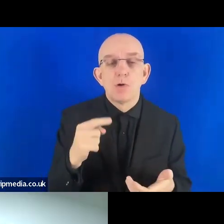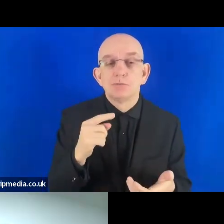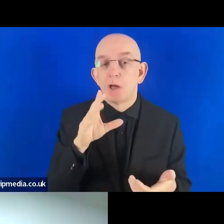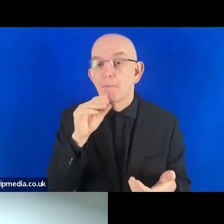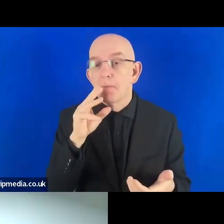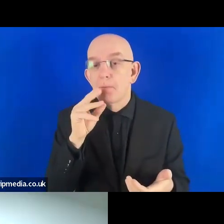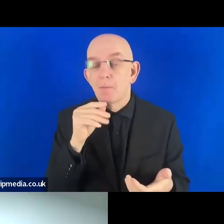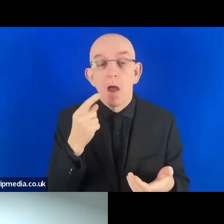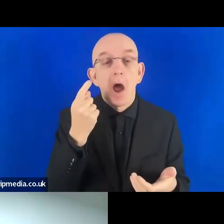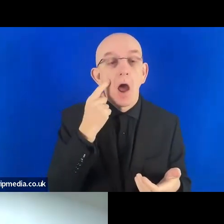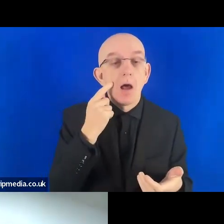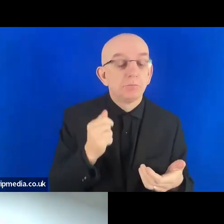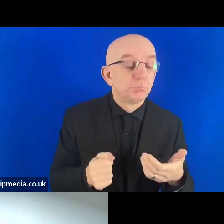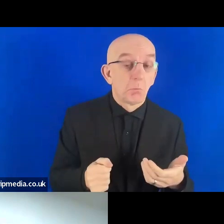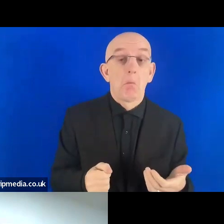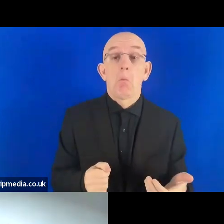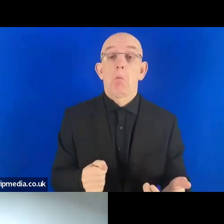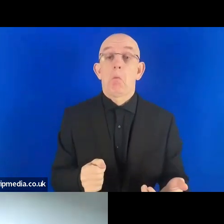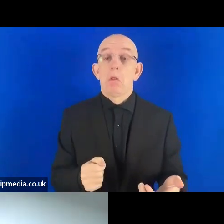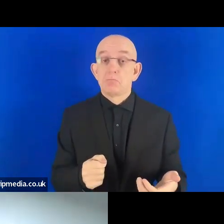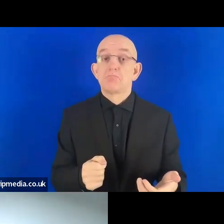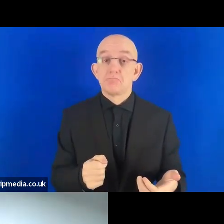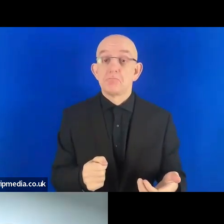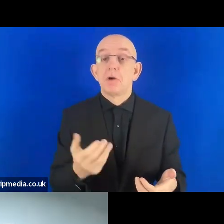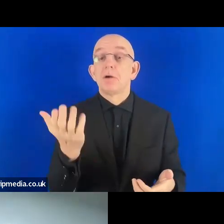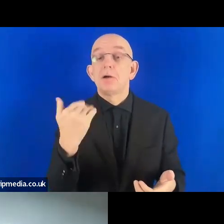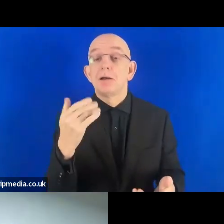Do you want to start speaking in Russian and see if it continues to translate